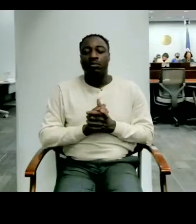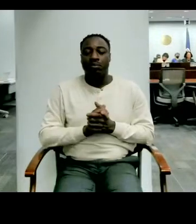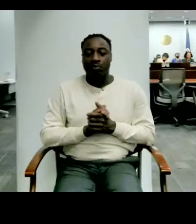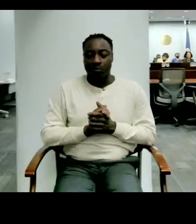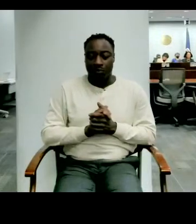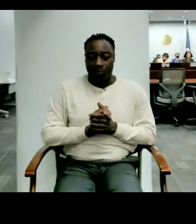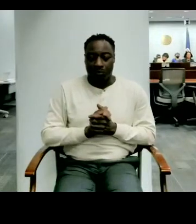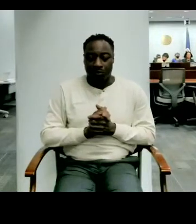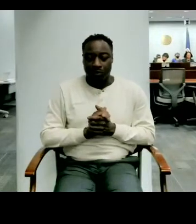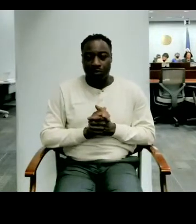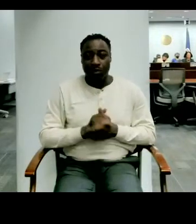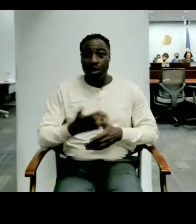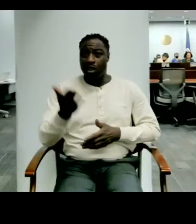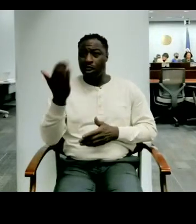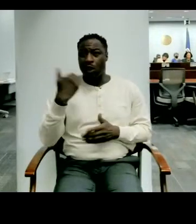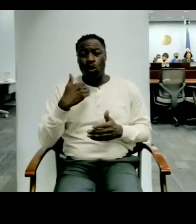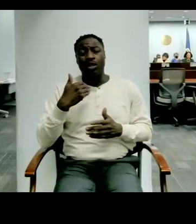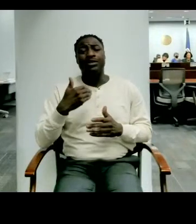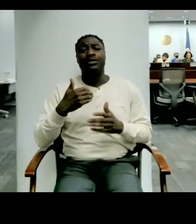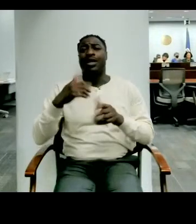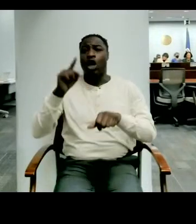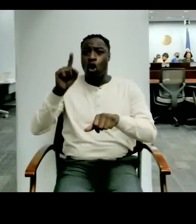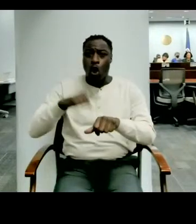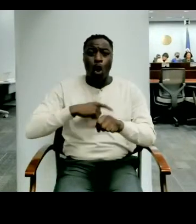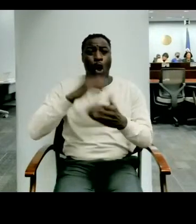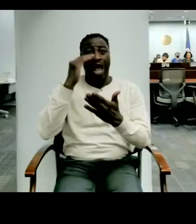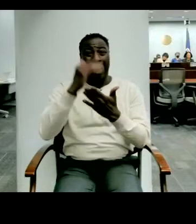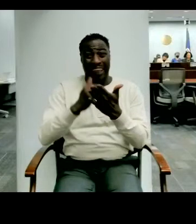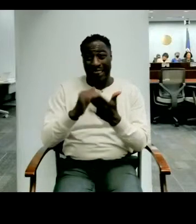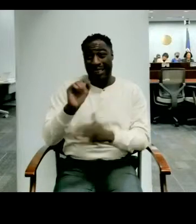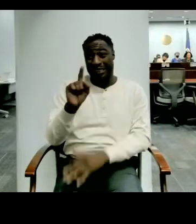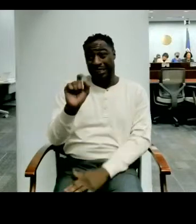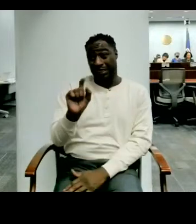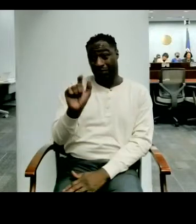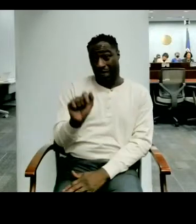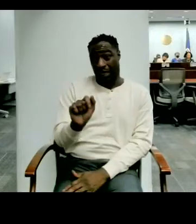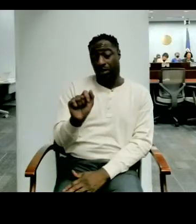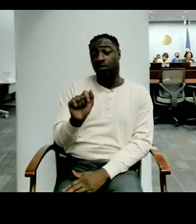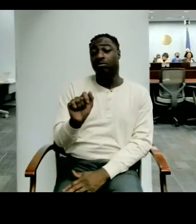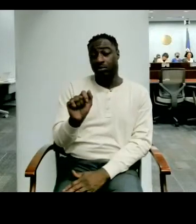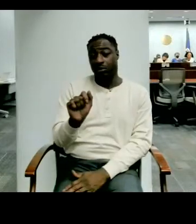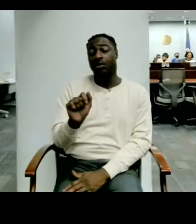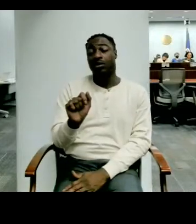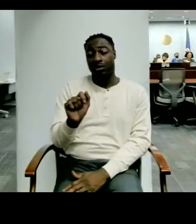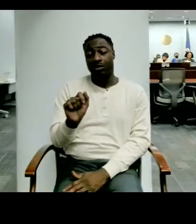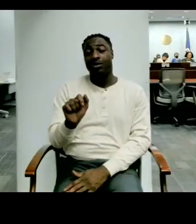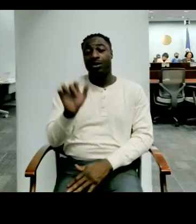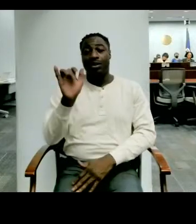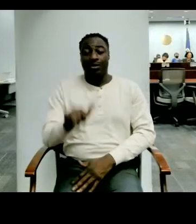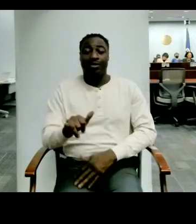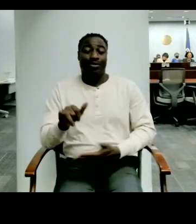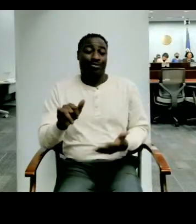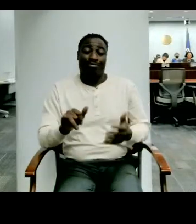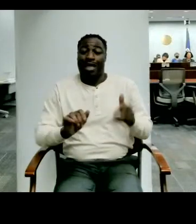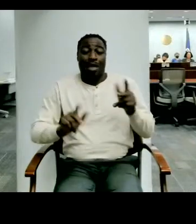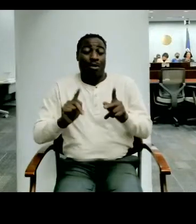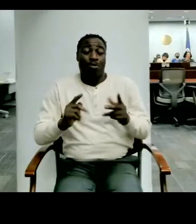extensive list of data that the um, was recommended to be collected, education level,